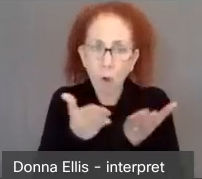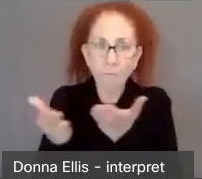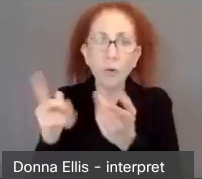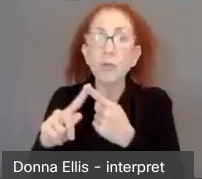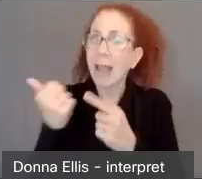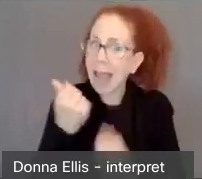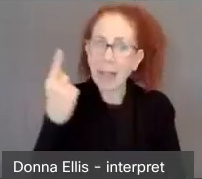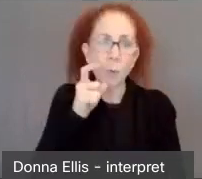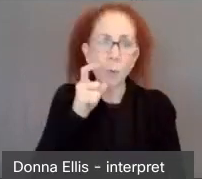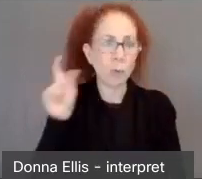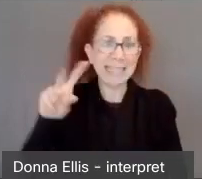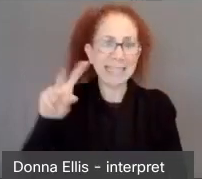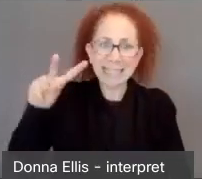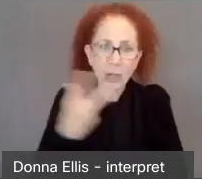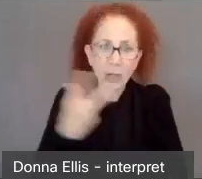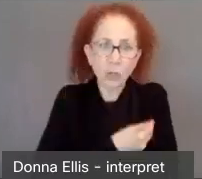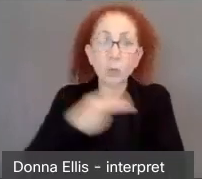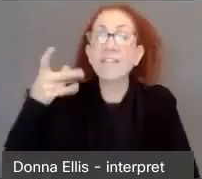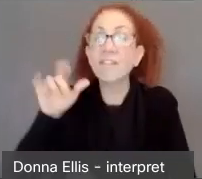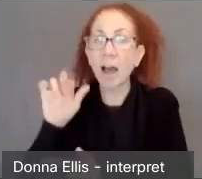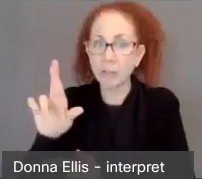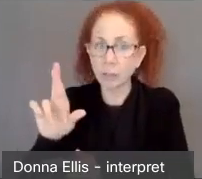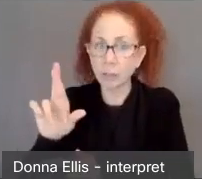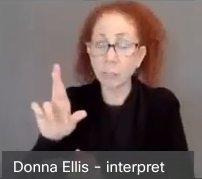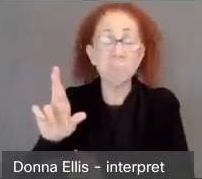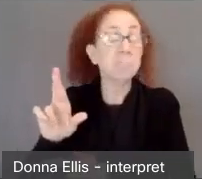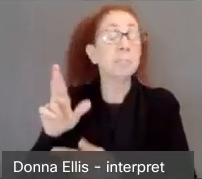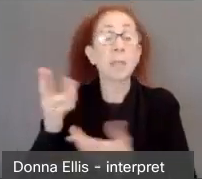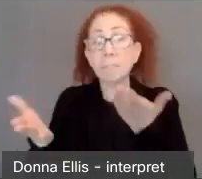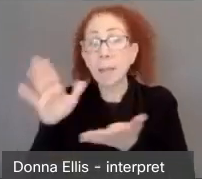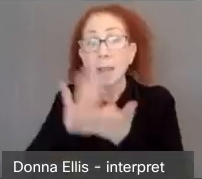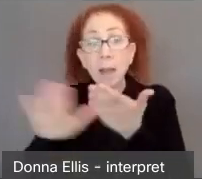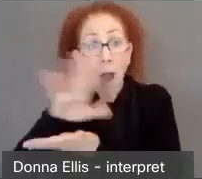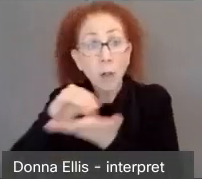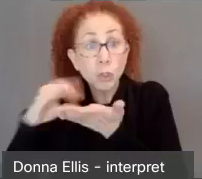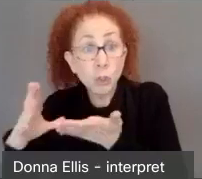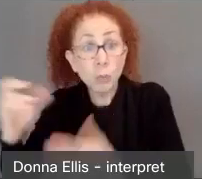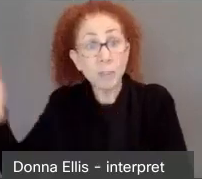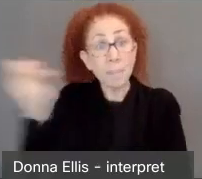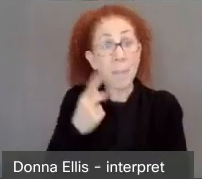needs one. This includes college students who may be coming home from school before they were able